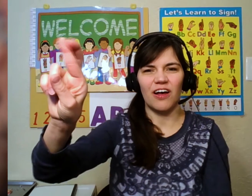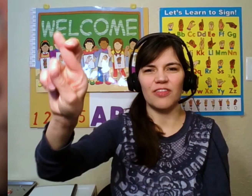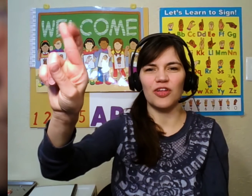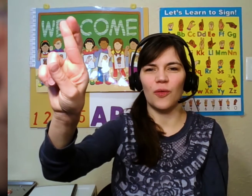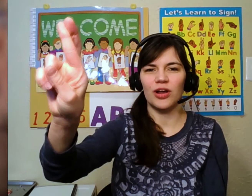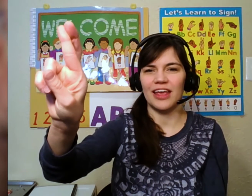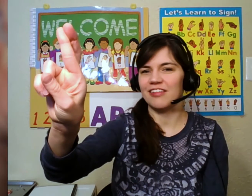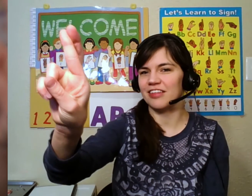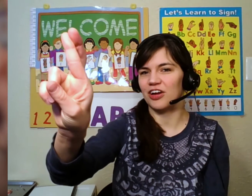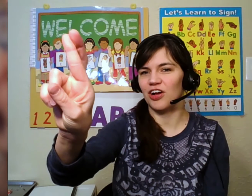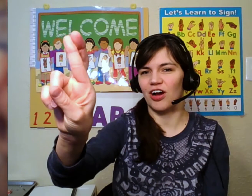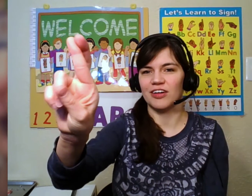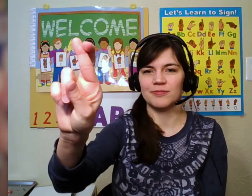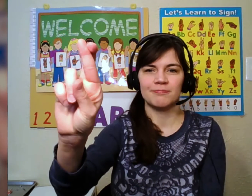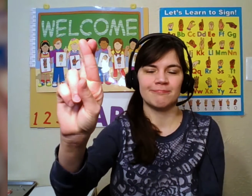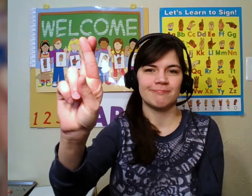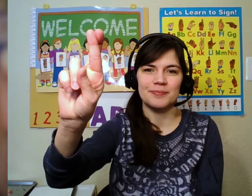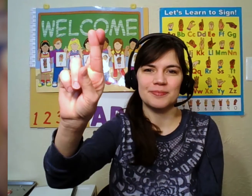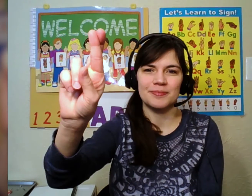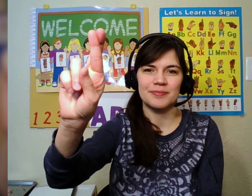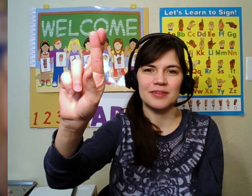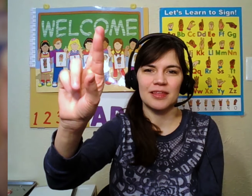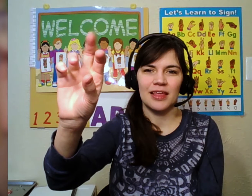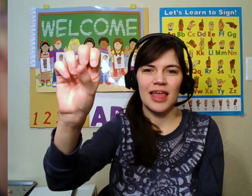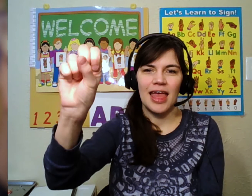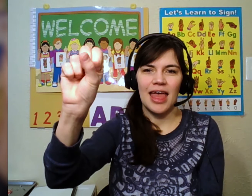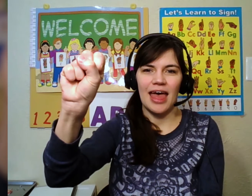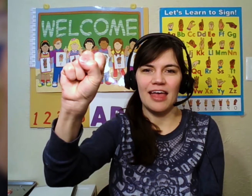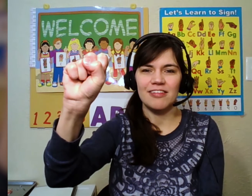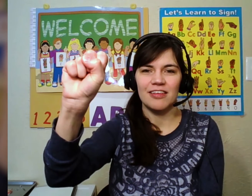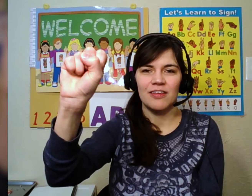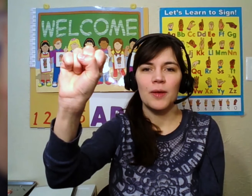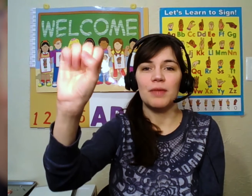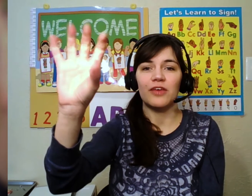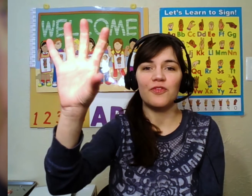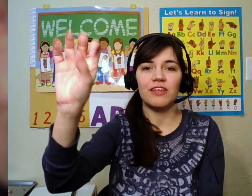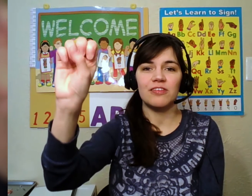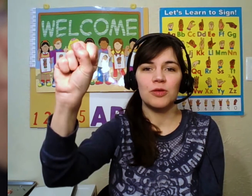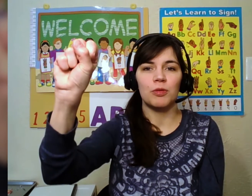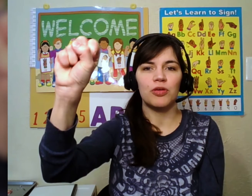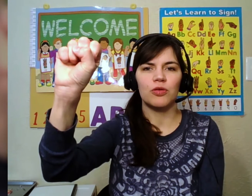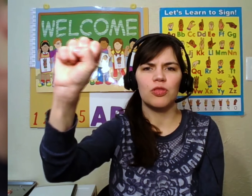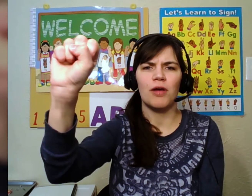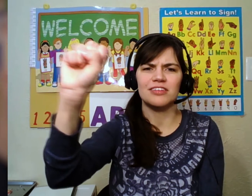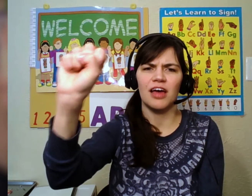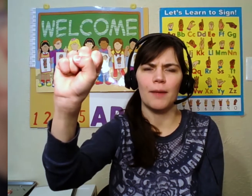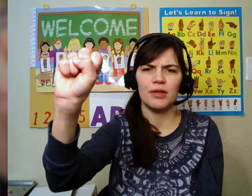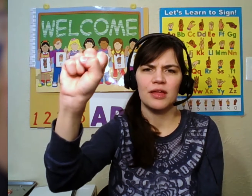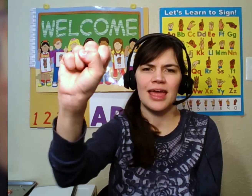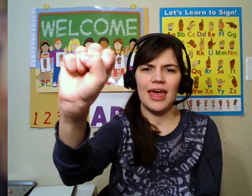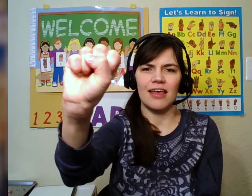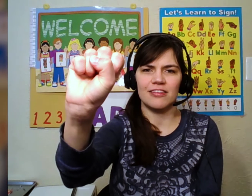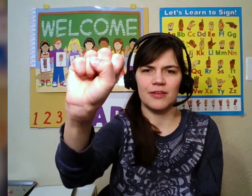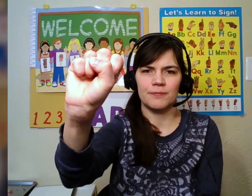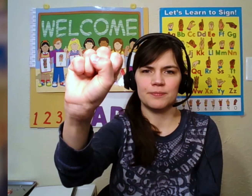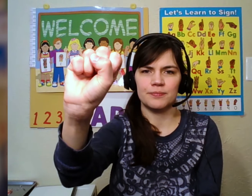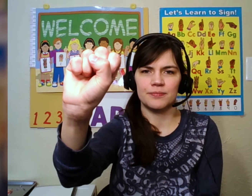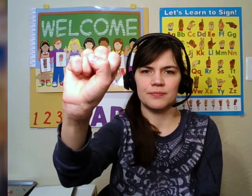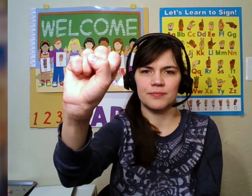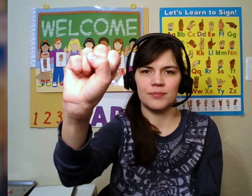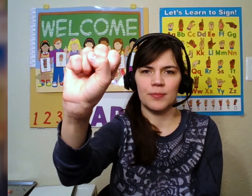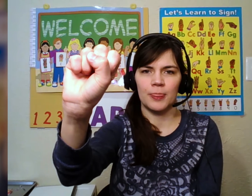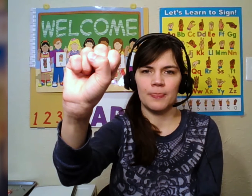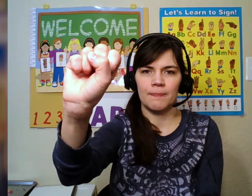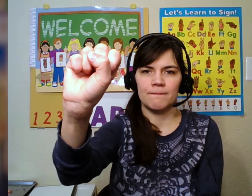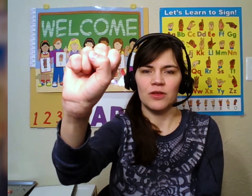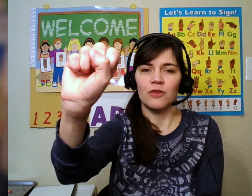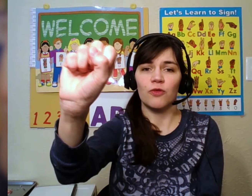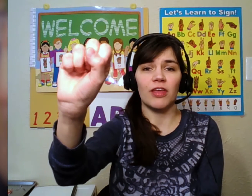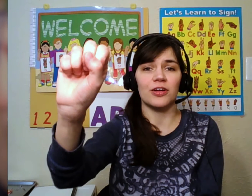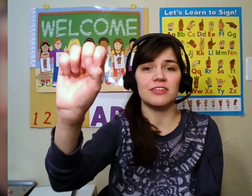hook on the lowercase letter r. S, make a fist but put your thumb on top. S. For